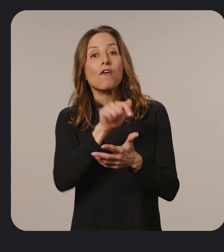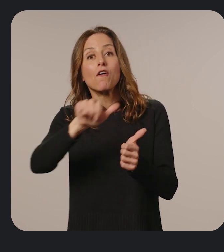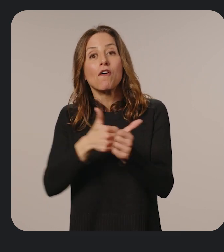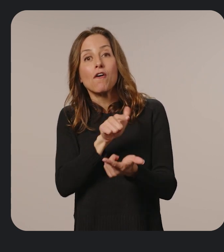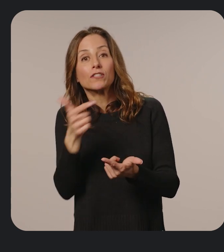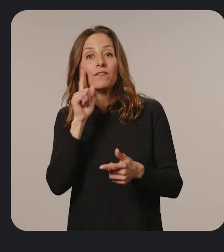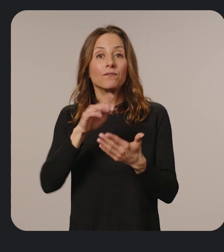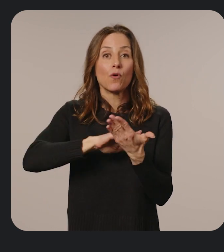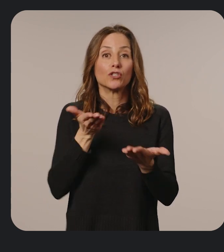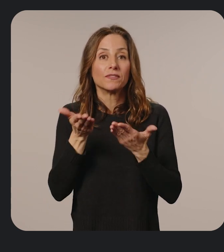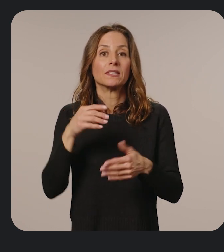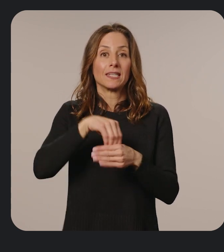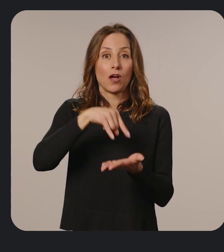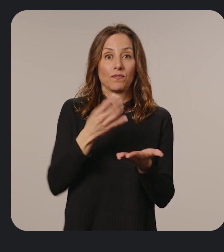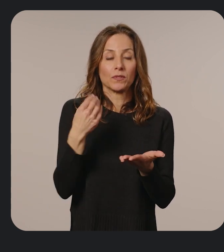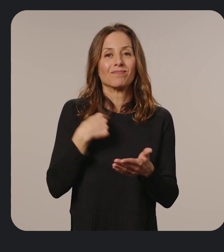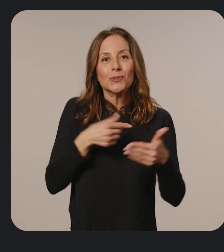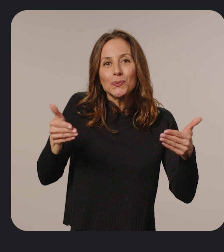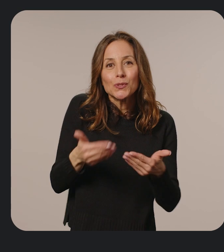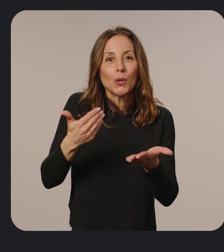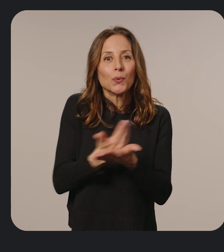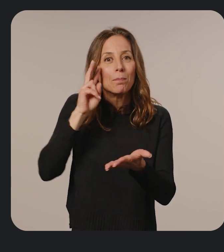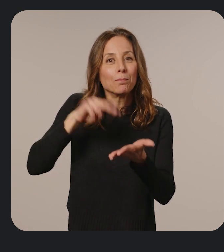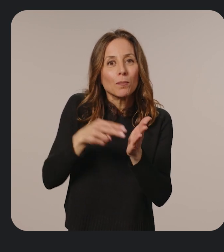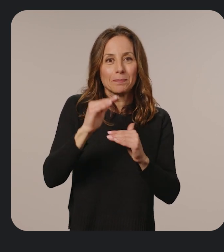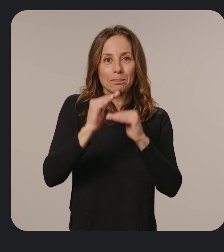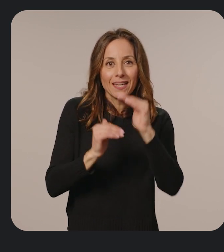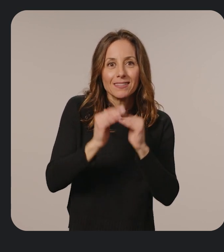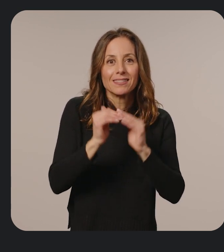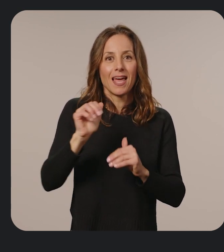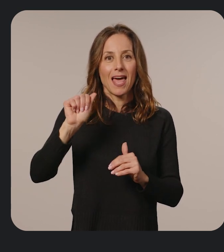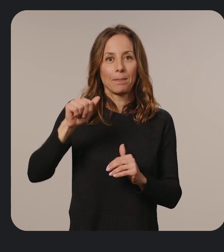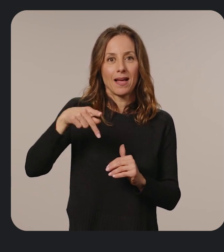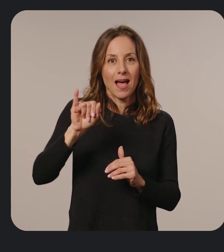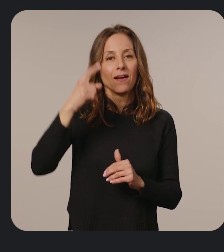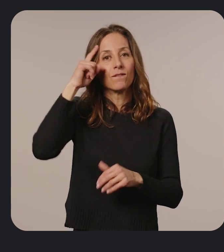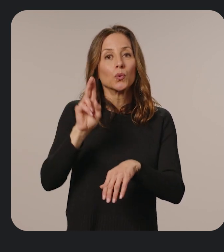As an alternative to foreground services, in Android 14, we are introducing a new purpose built